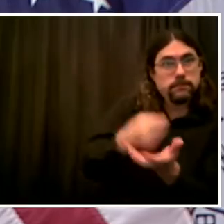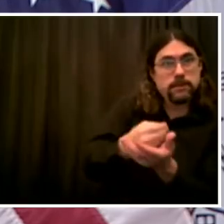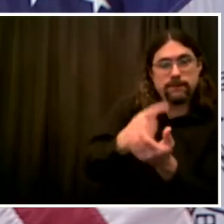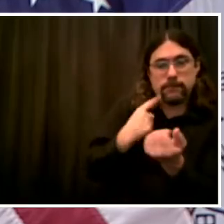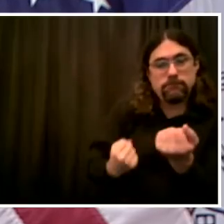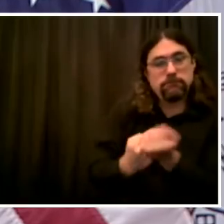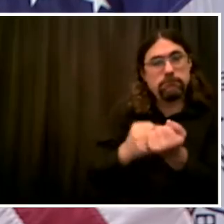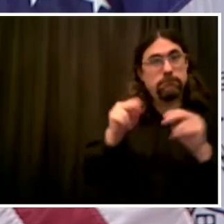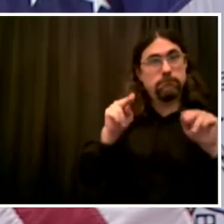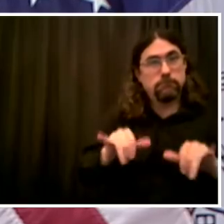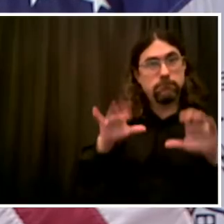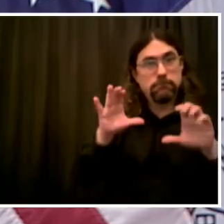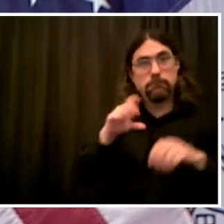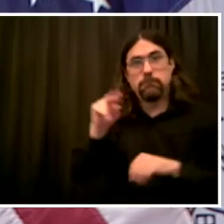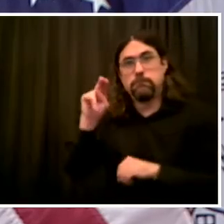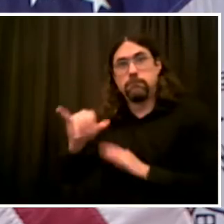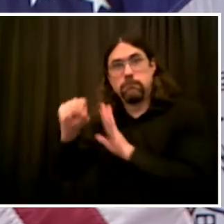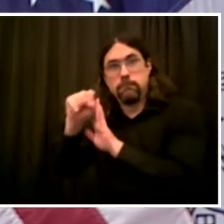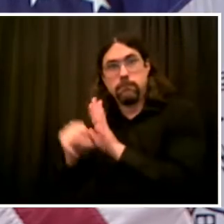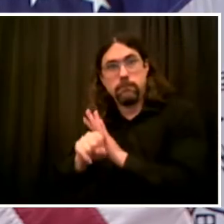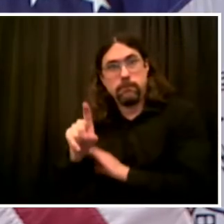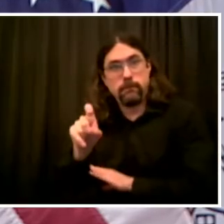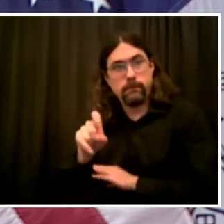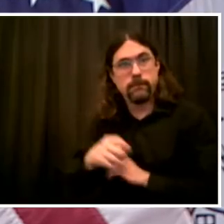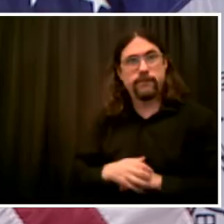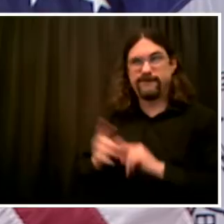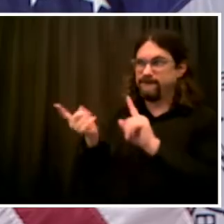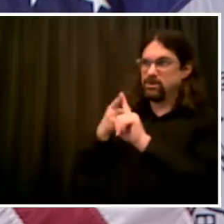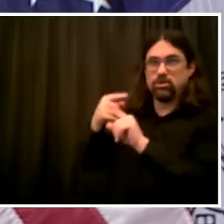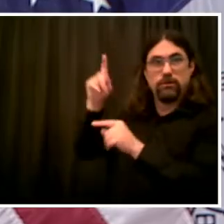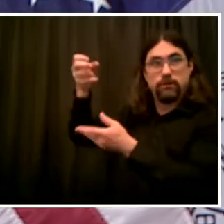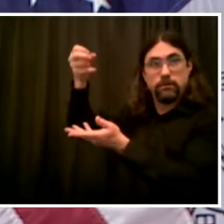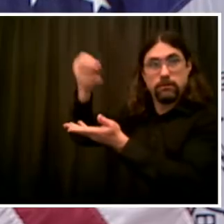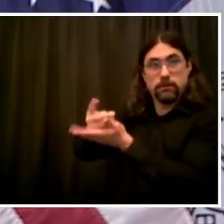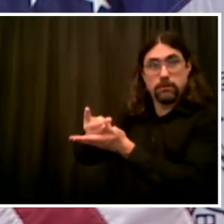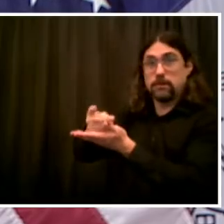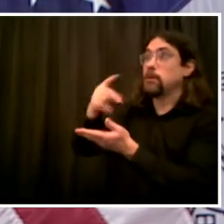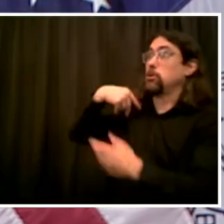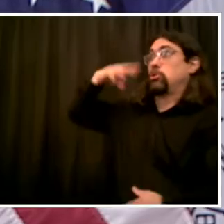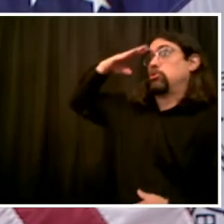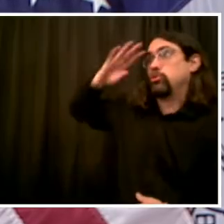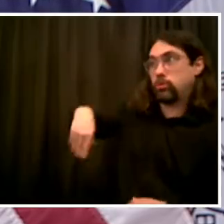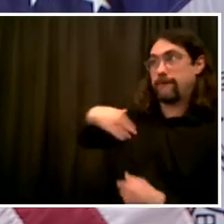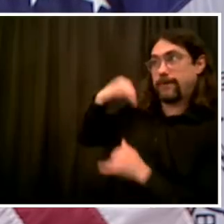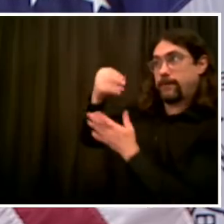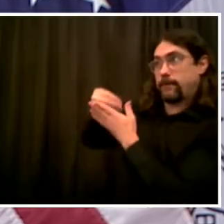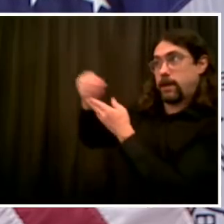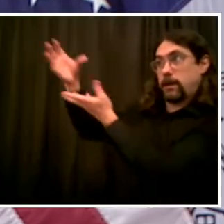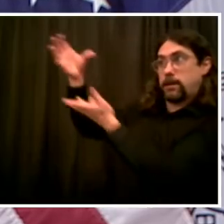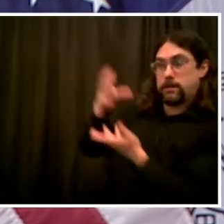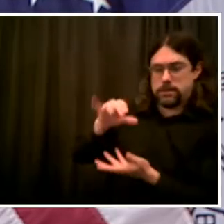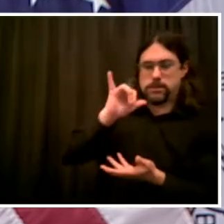TO HAPPEN. WE DON'T KNOW HOW IT'S GOING TO HAPPEN. THE HOUSE IS GETTING READY TO